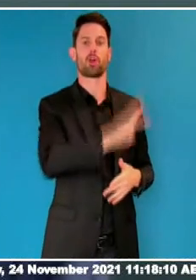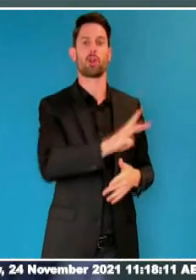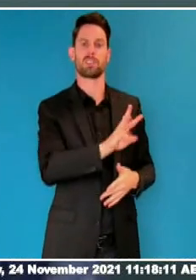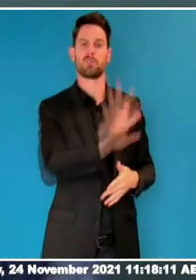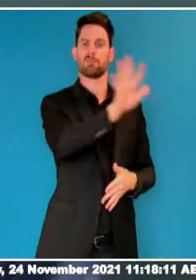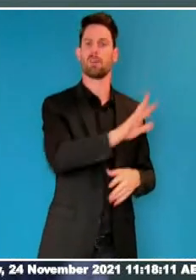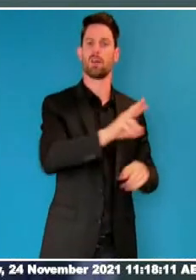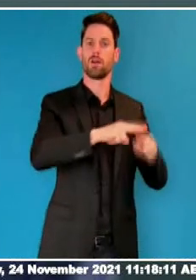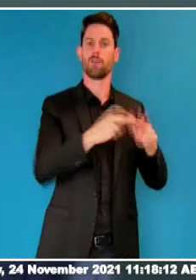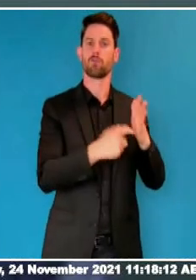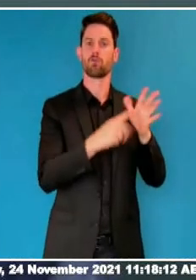operate McDonald's restaurants.